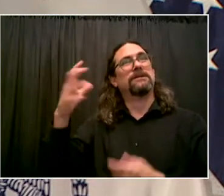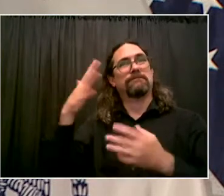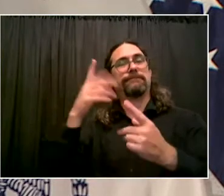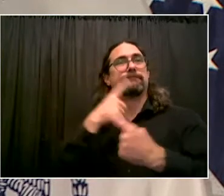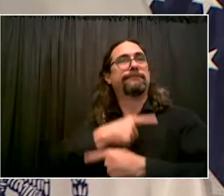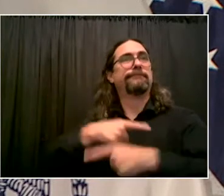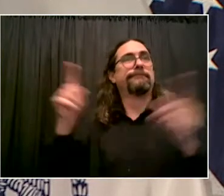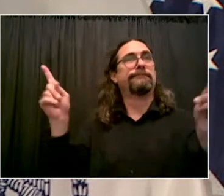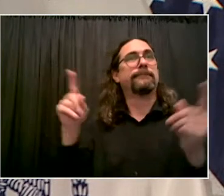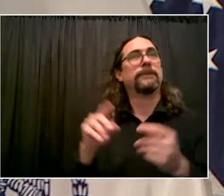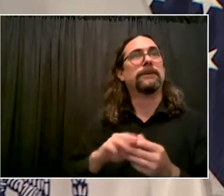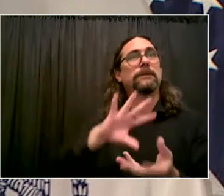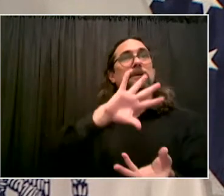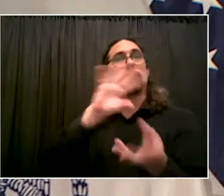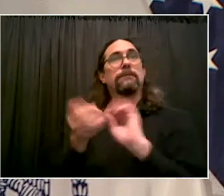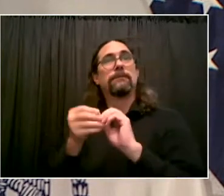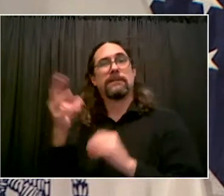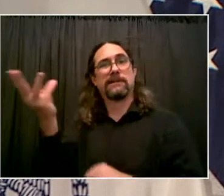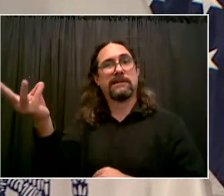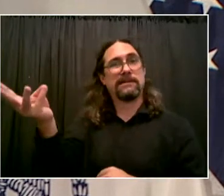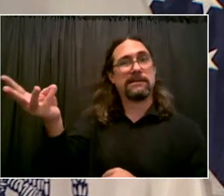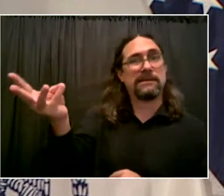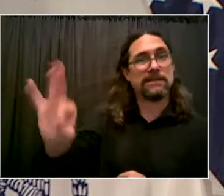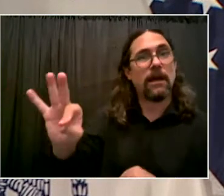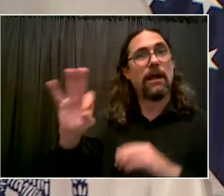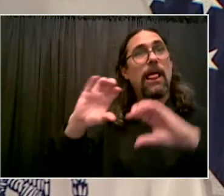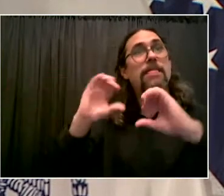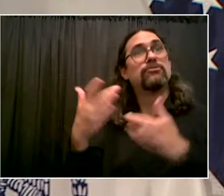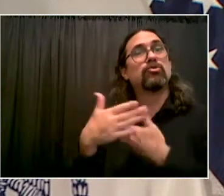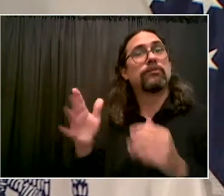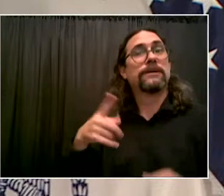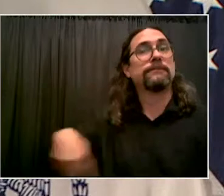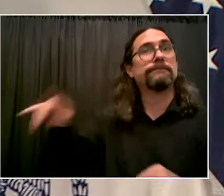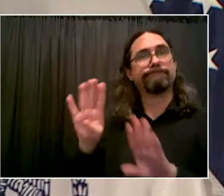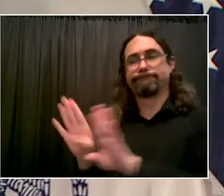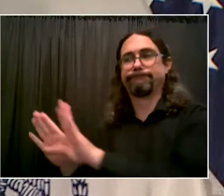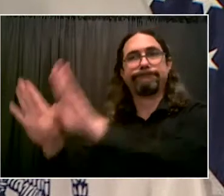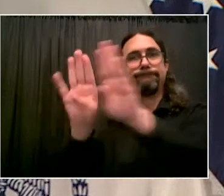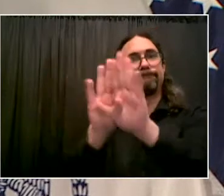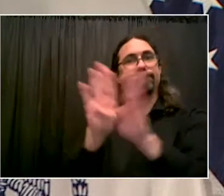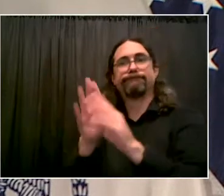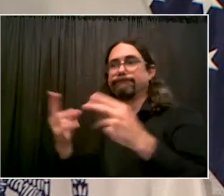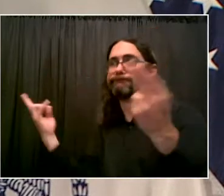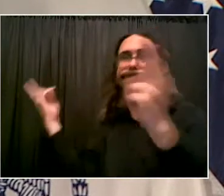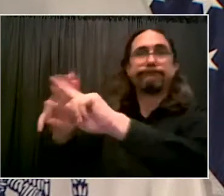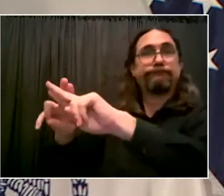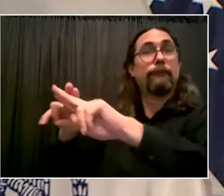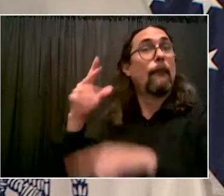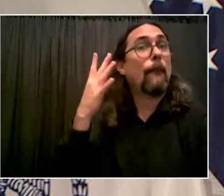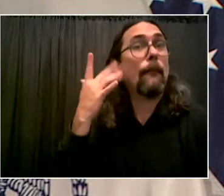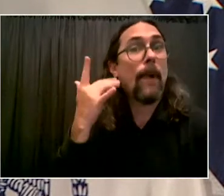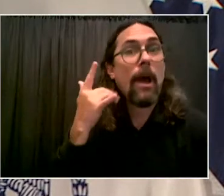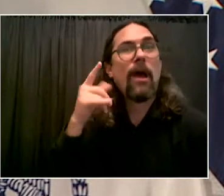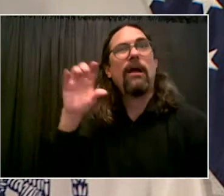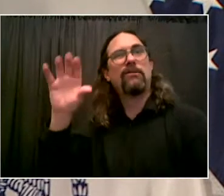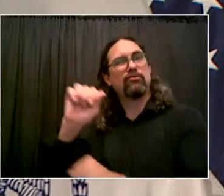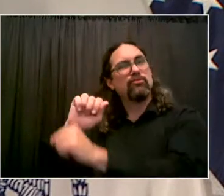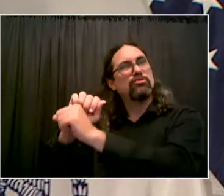CLOSURES DUE TO COVID-19, CAN